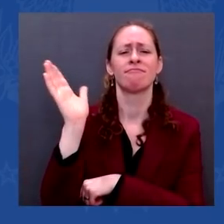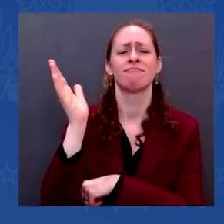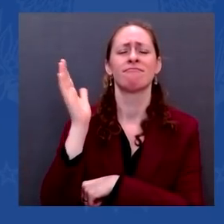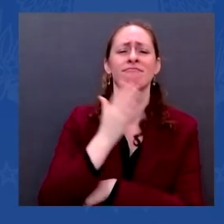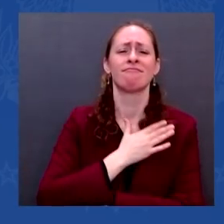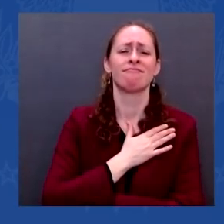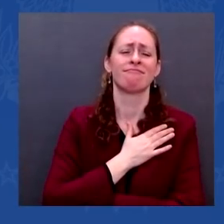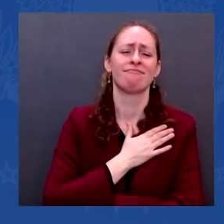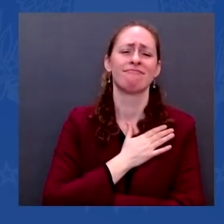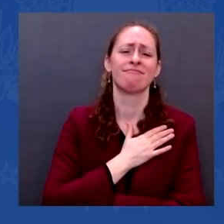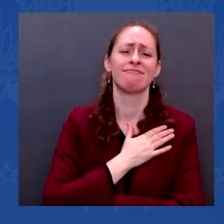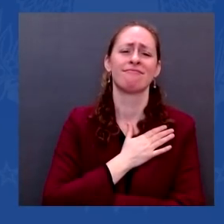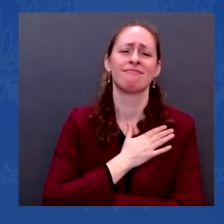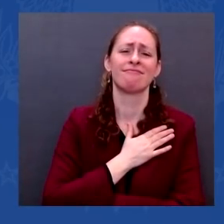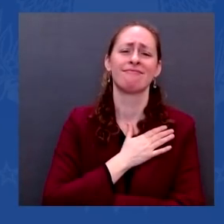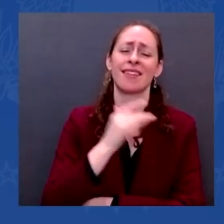And besides, he's got all his hair.